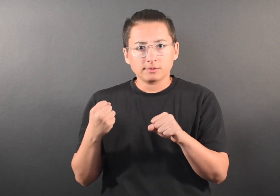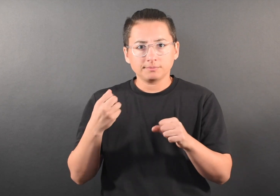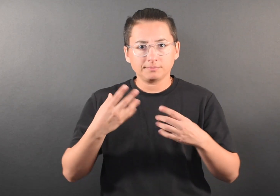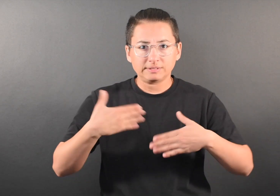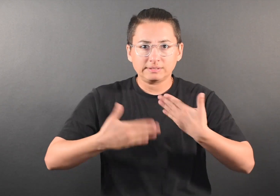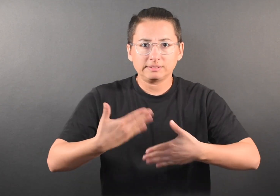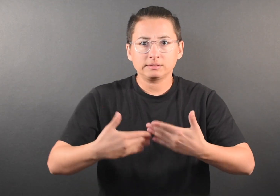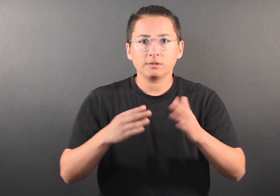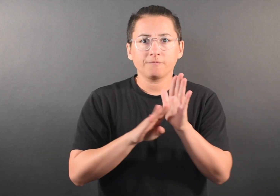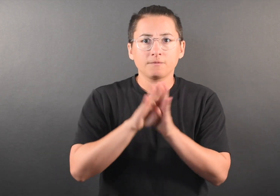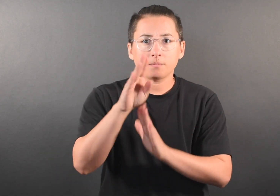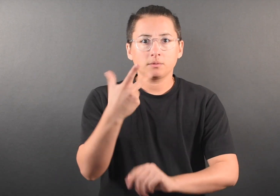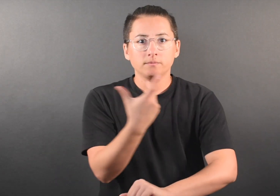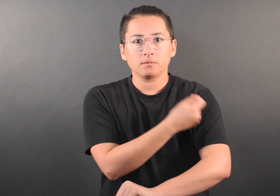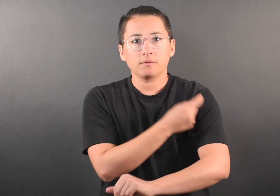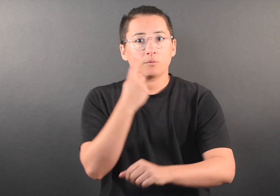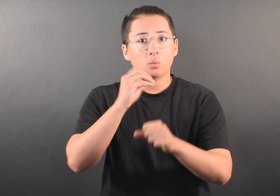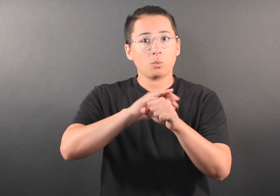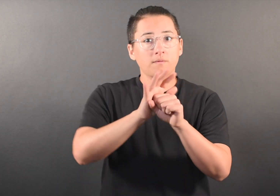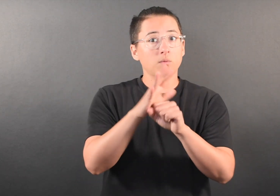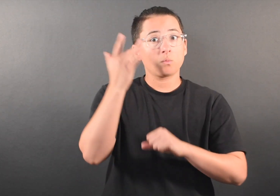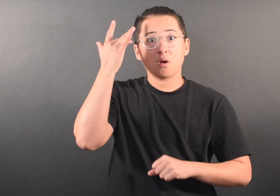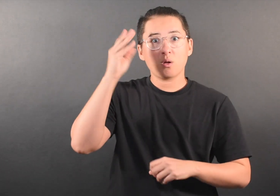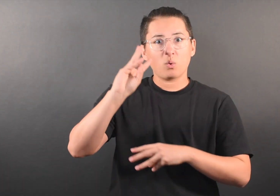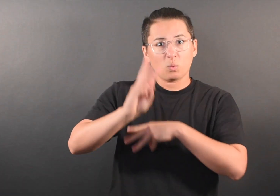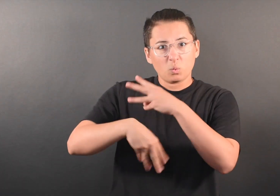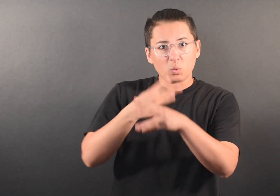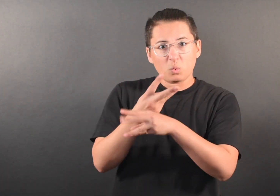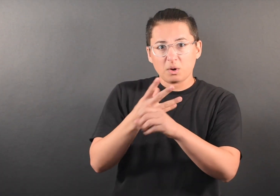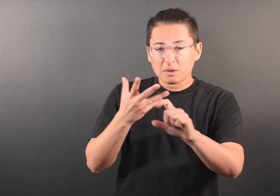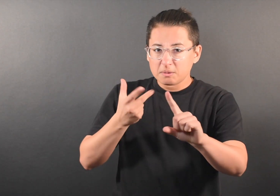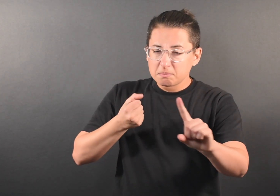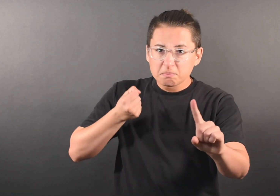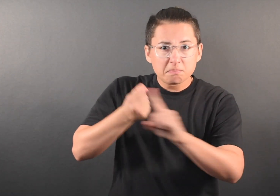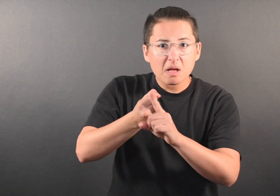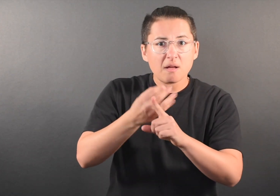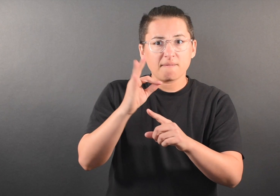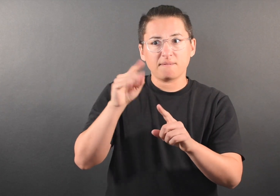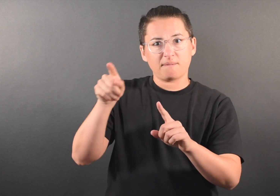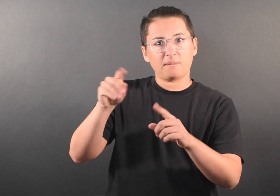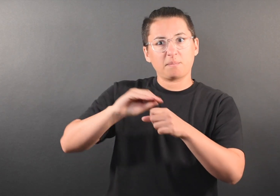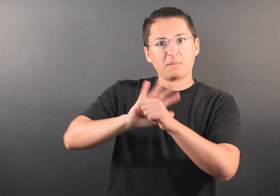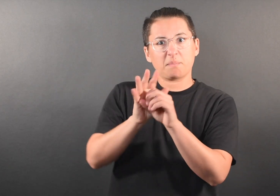a vaccine for COVID-19 because of the world-wide impact of the pandemic.